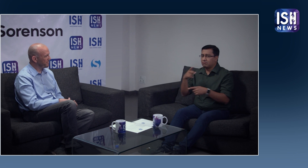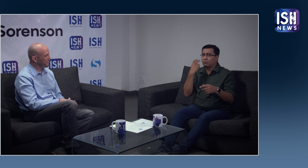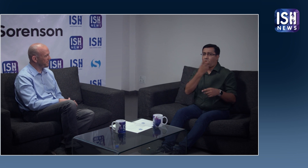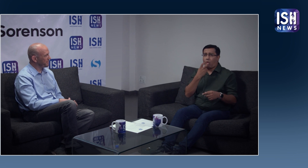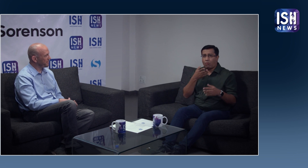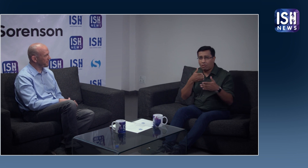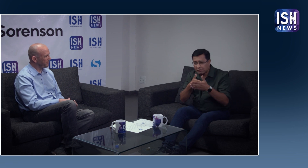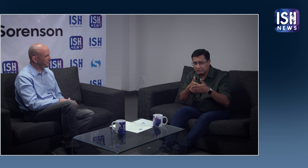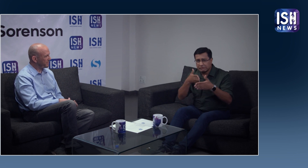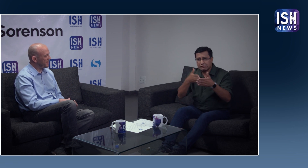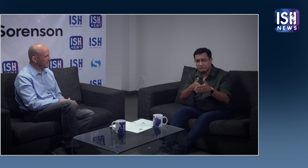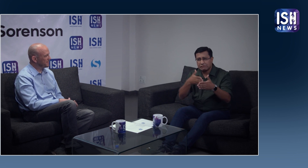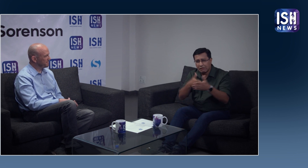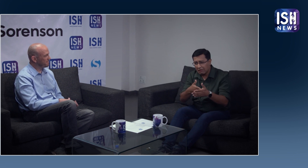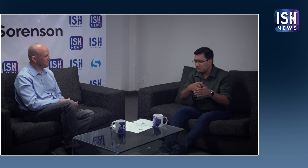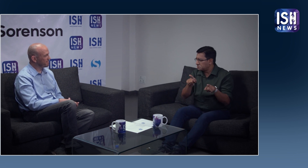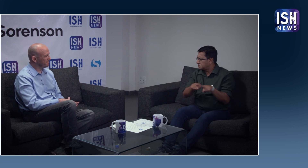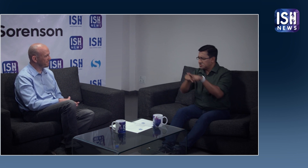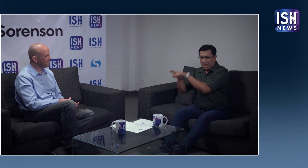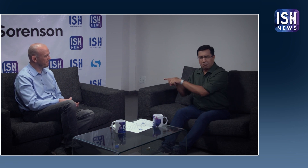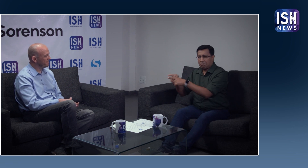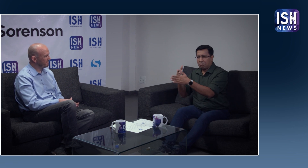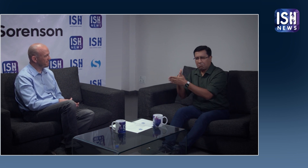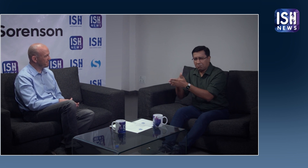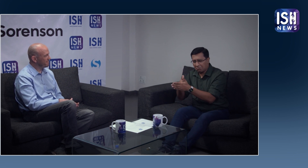They face barriers due to oralism, a similiar experience like yours.